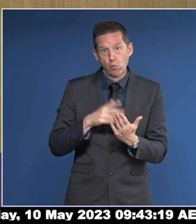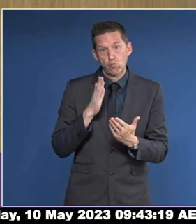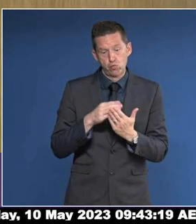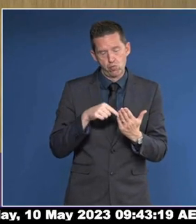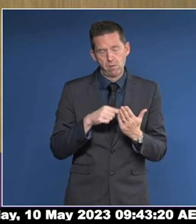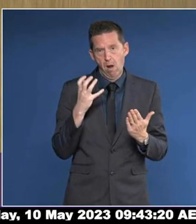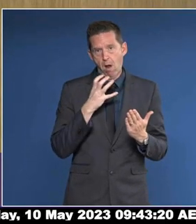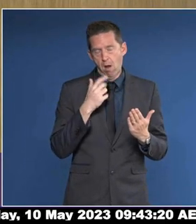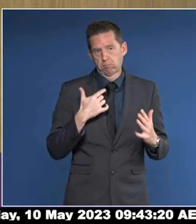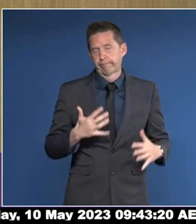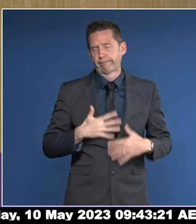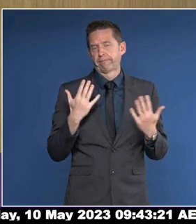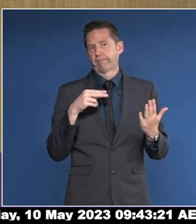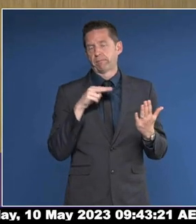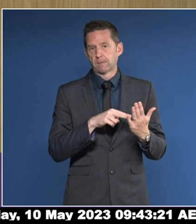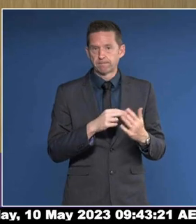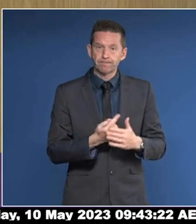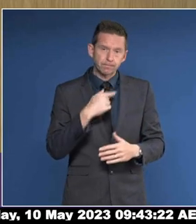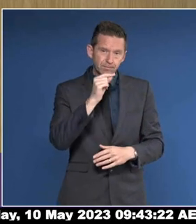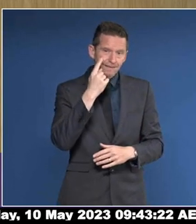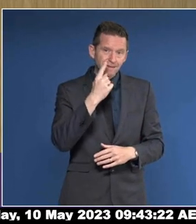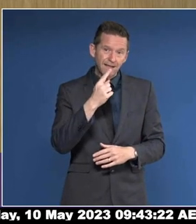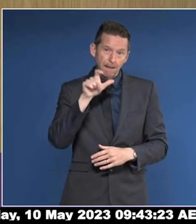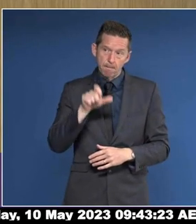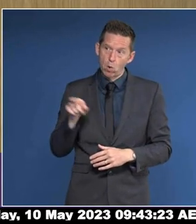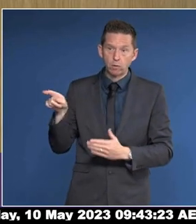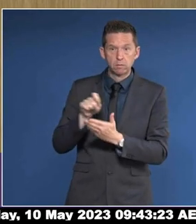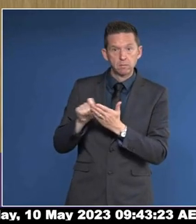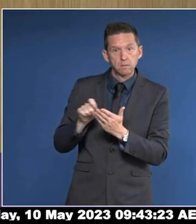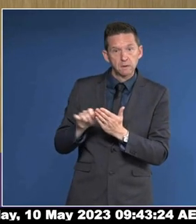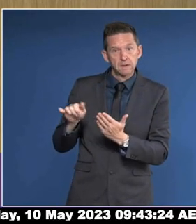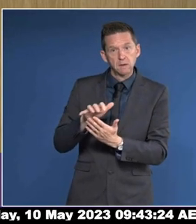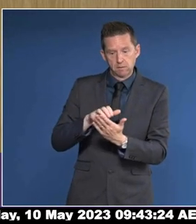I could see from the case worker's own notes that they were very distressed about the